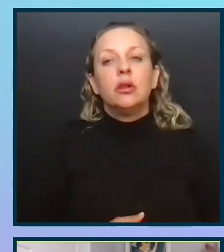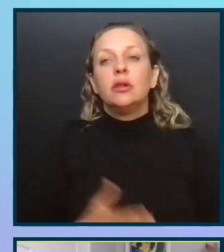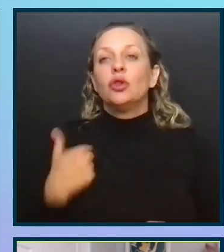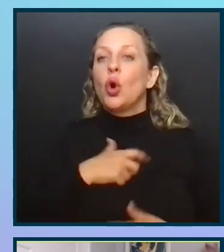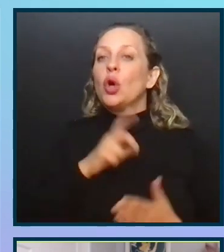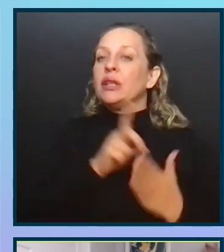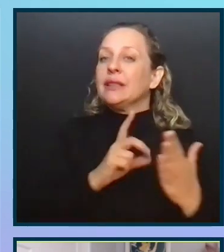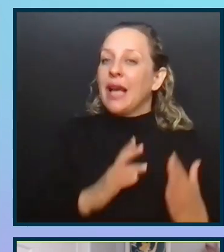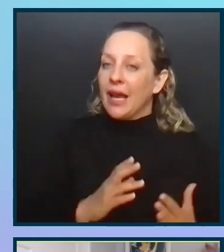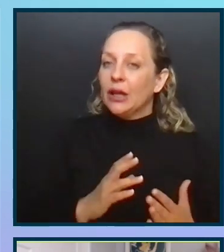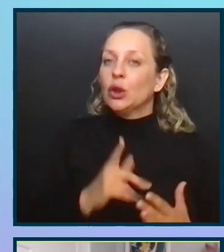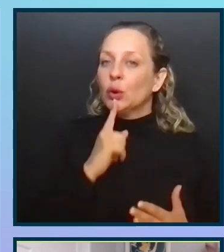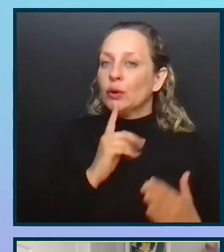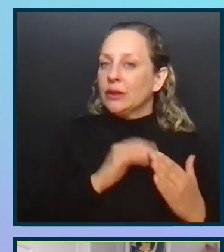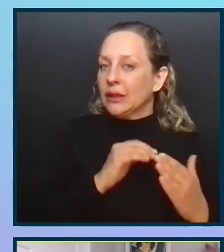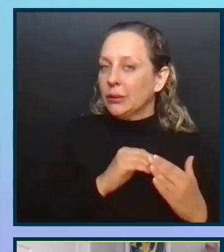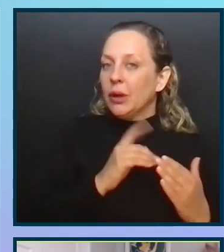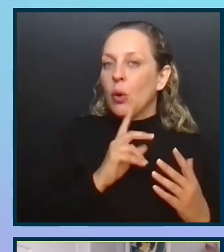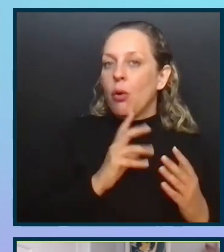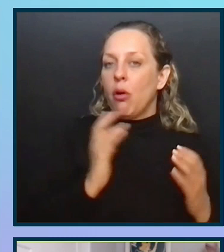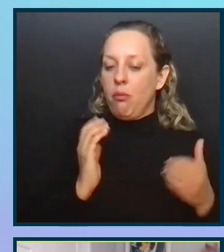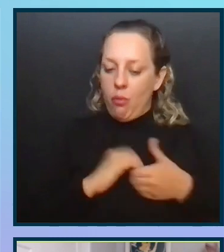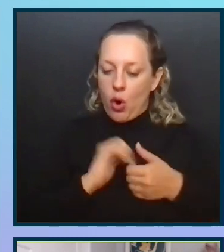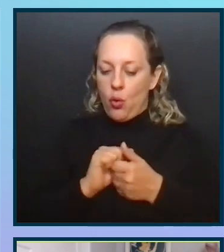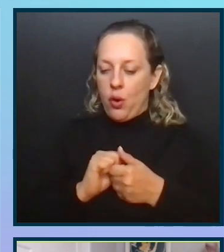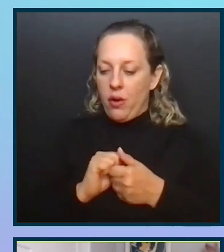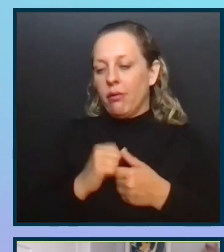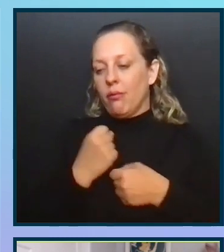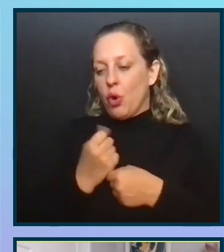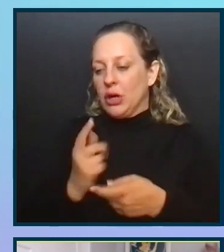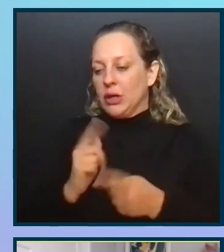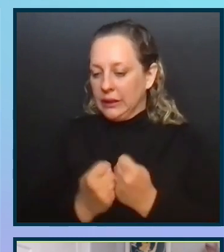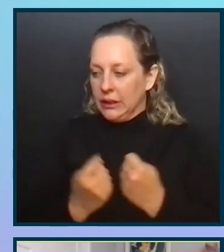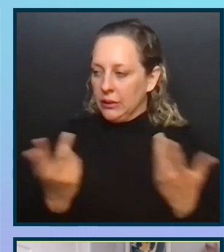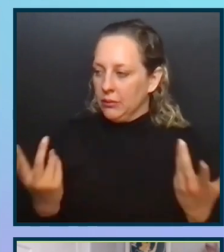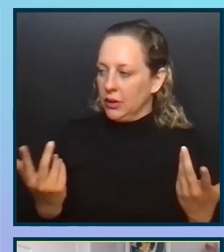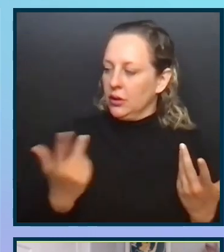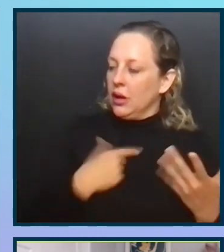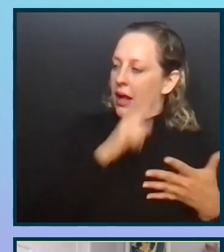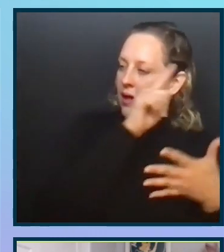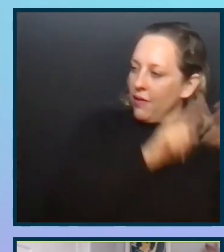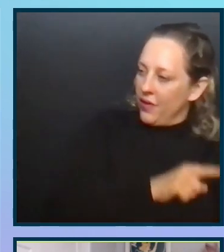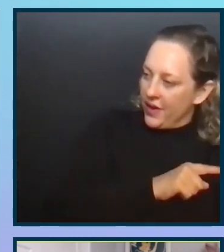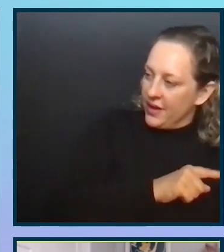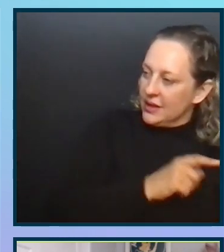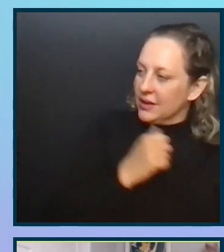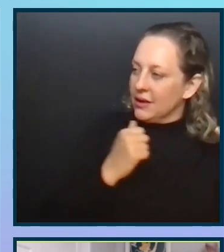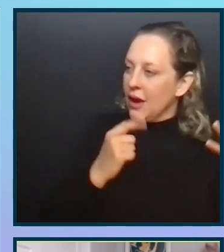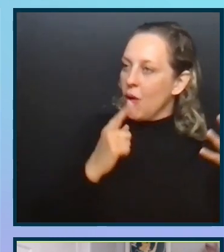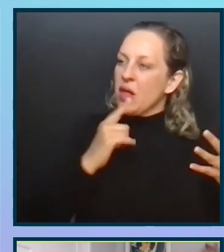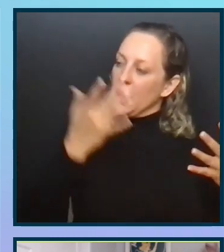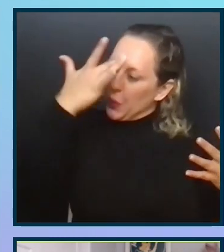will partner with product teams to divide apps between baseline knowledge and advanced knowledge.